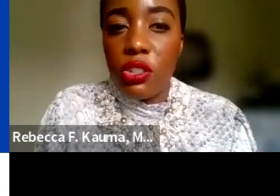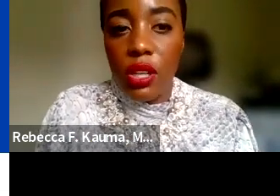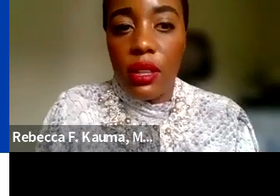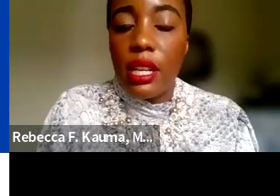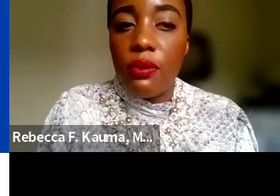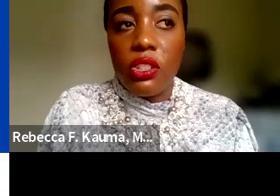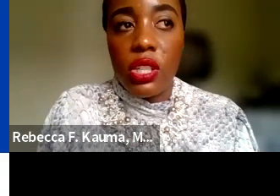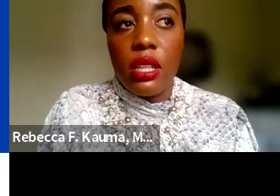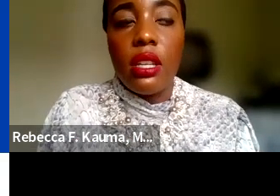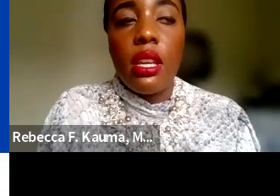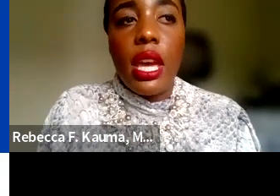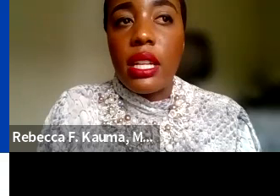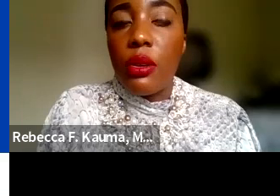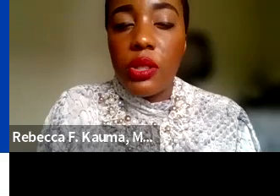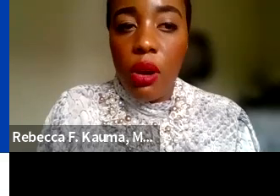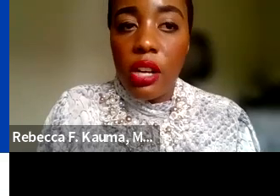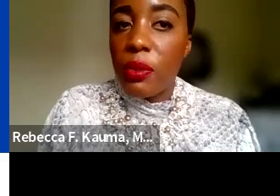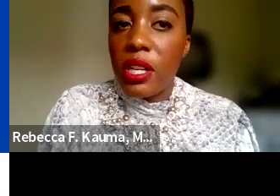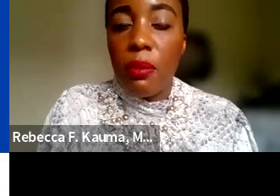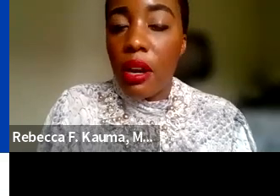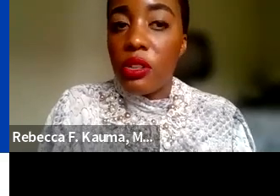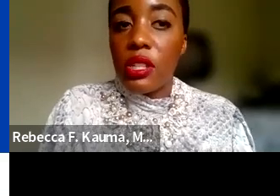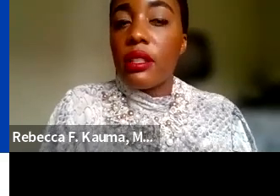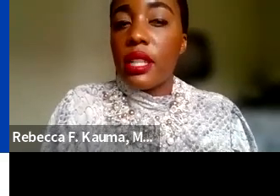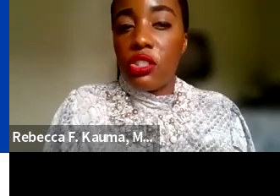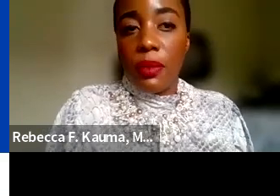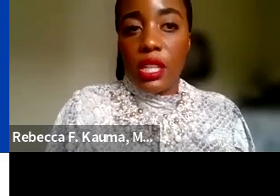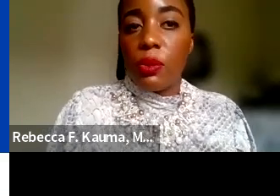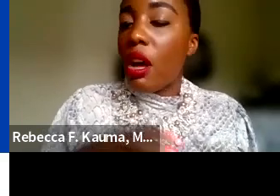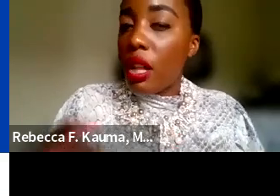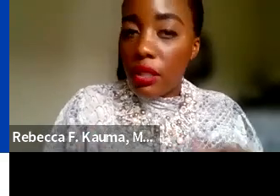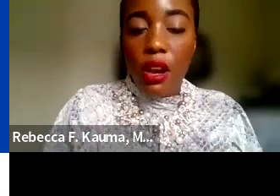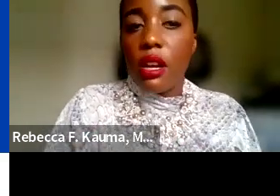best way to share that information. And also our community partners are touching base with